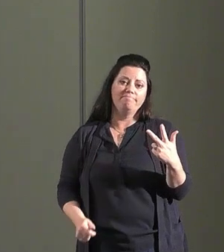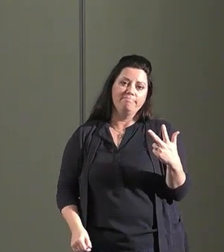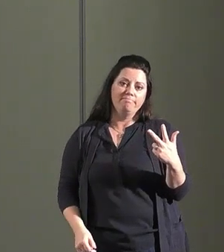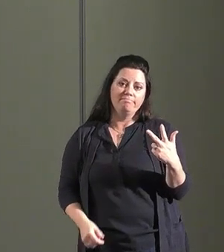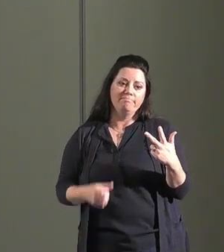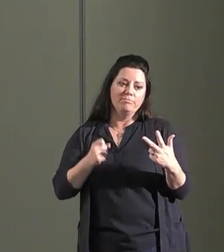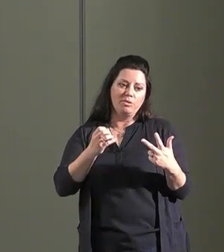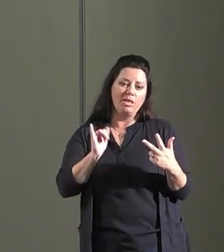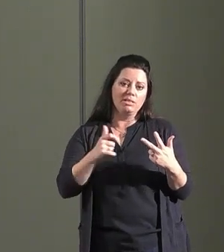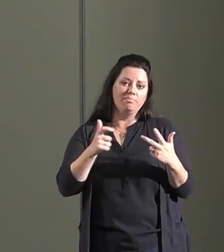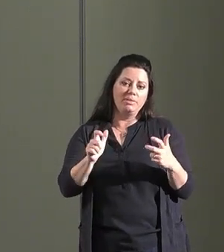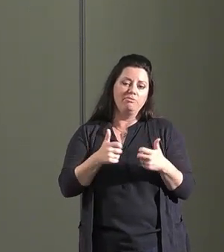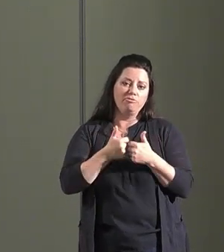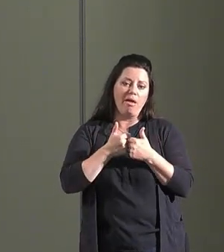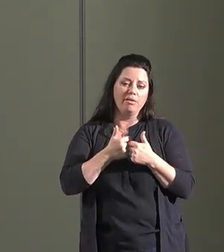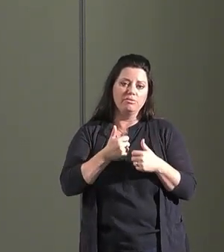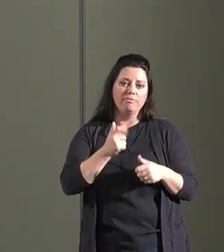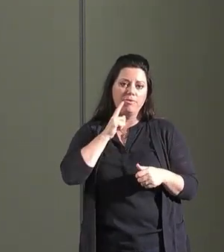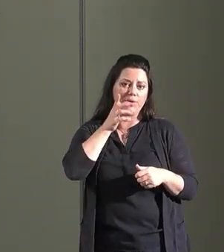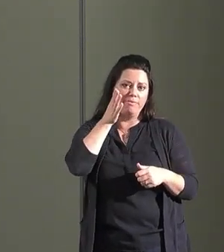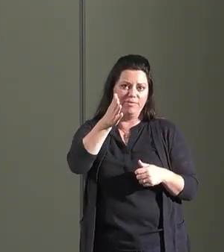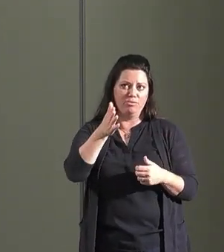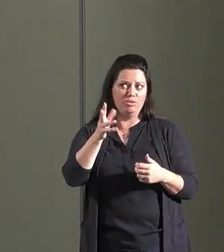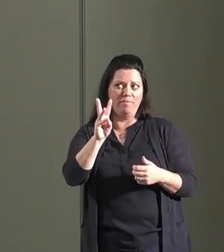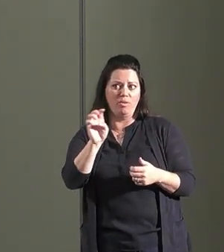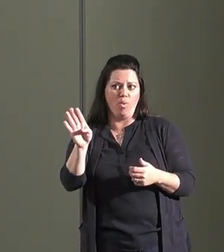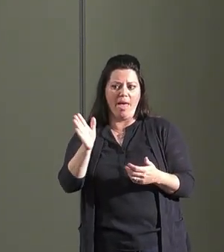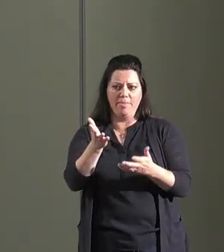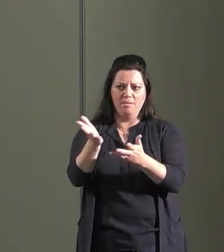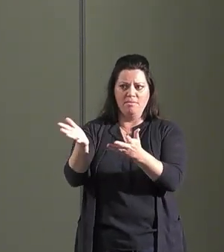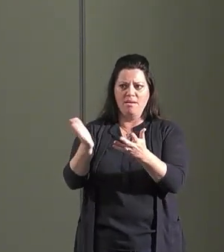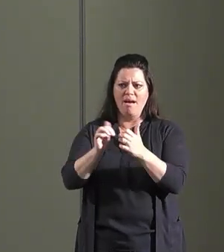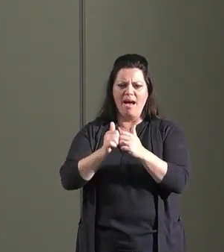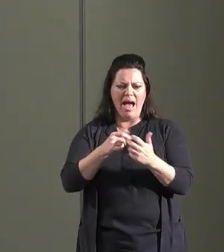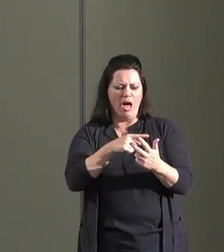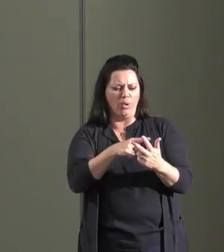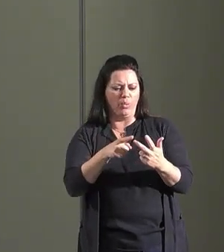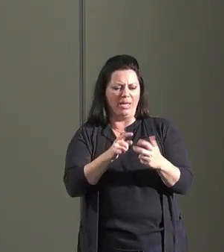is a big challenge into terms of the future of the web how we get over that. That is a